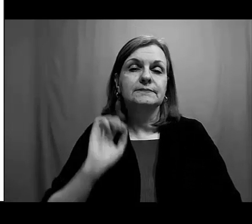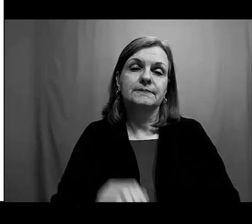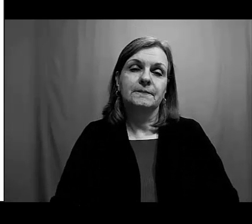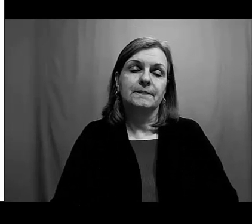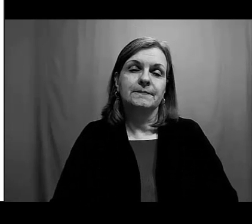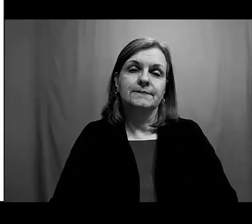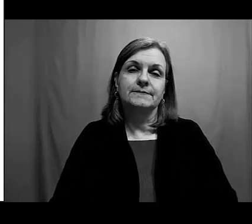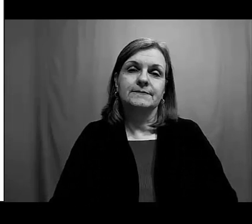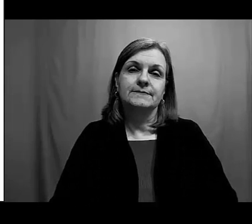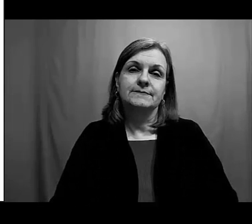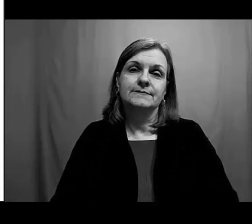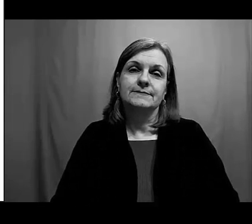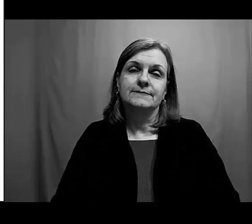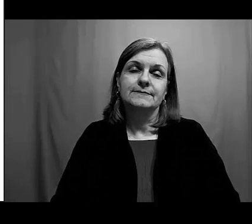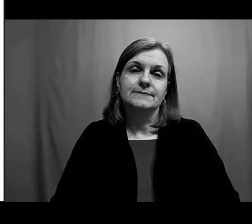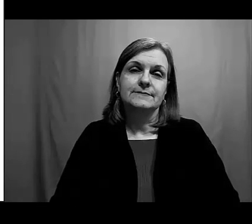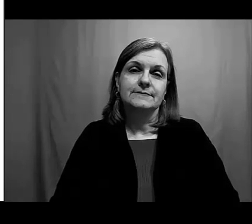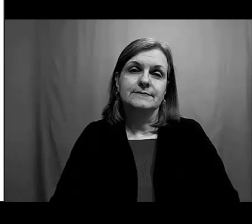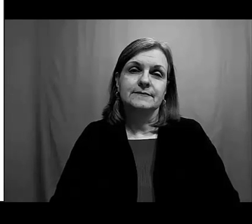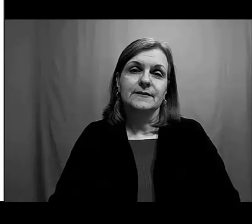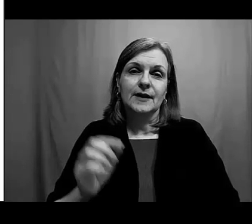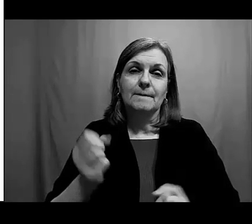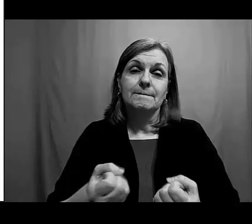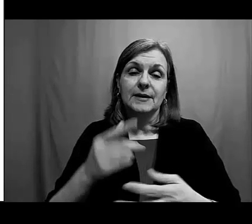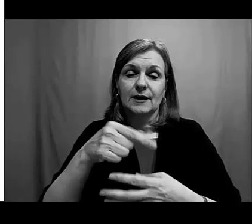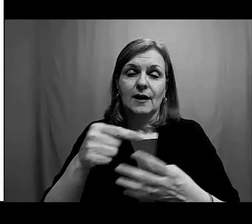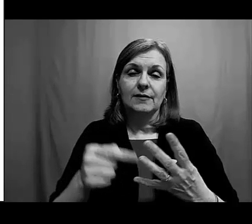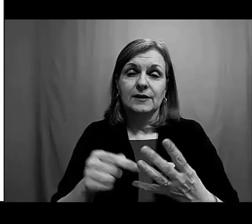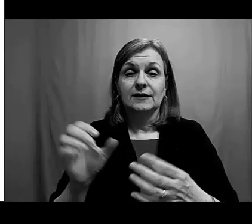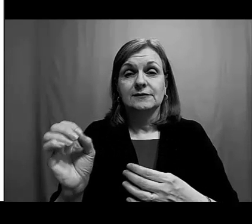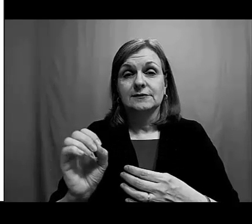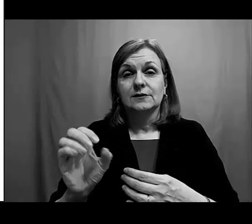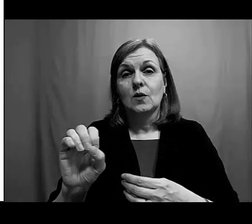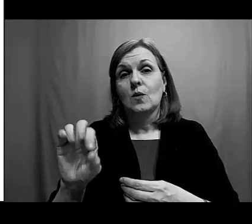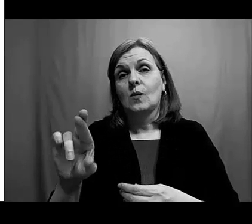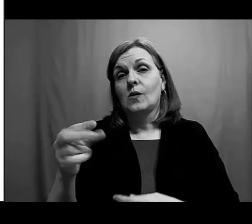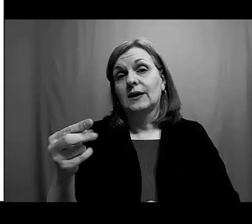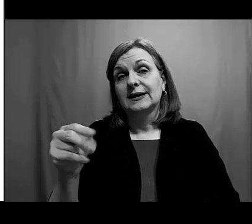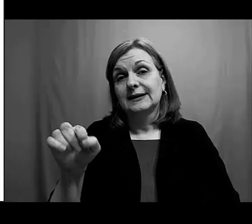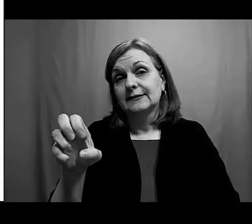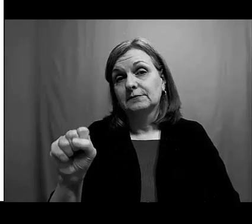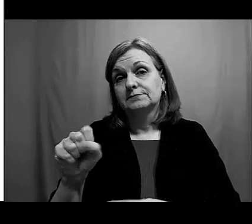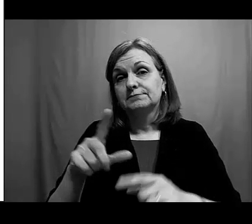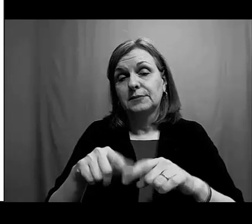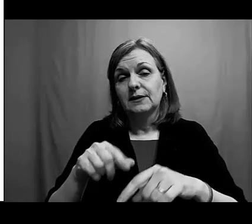a lot of these organisms that we talk about are very dependent on